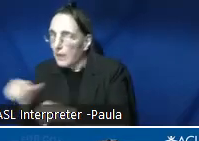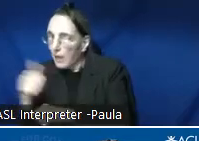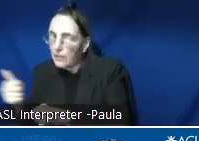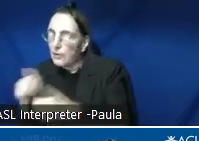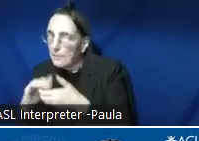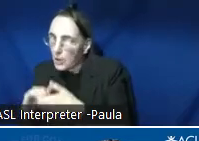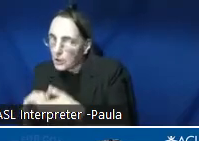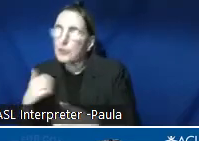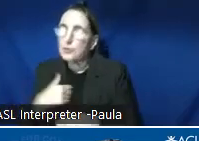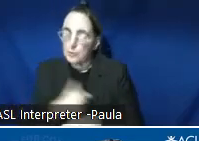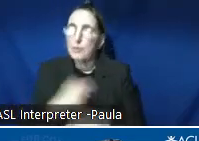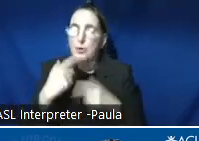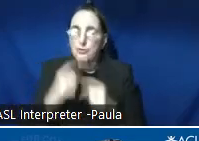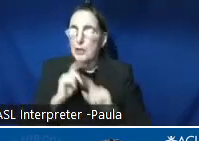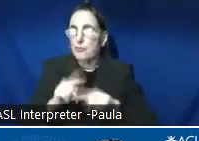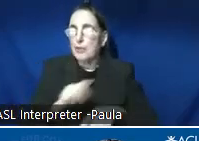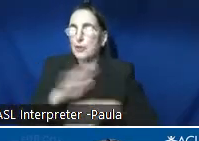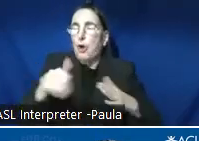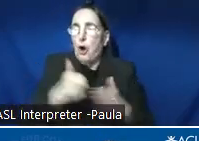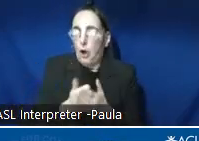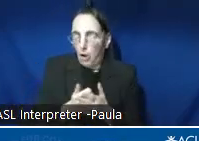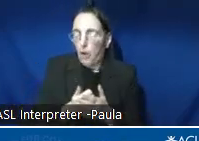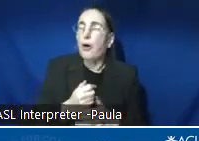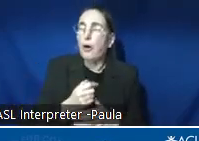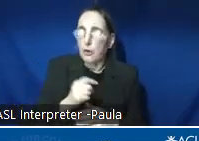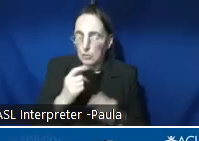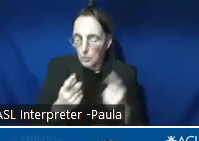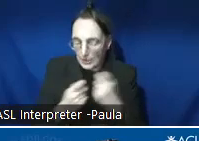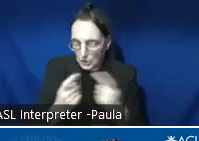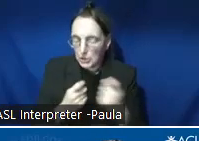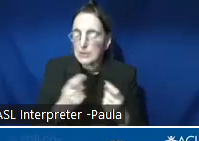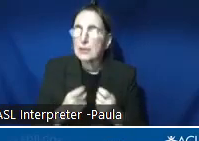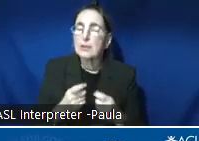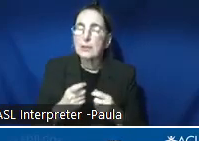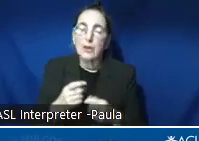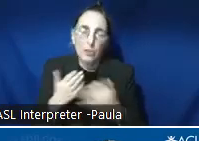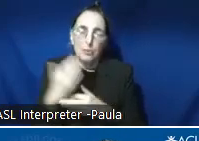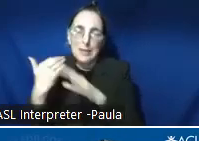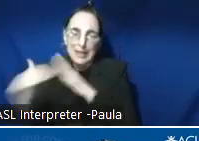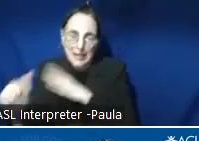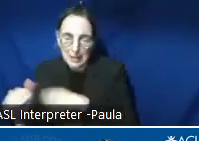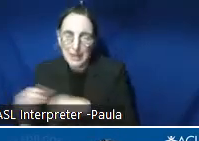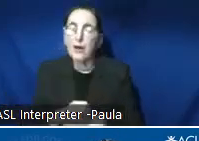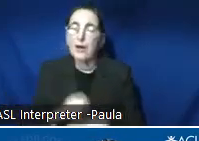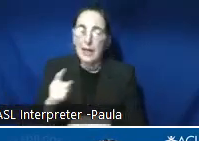received via email and an updated FAQ that will be available on the HSRC website. The FAQs will be updated